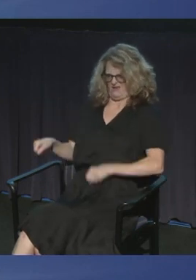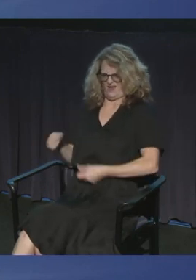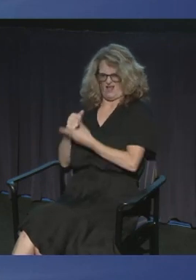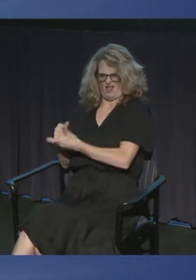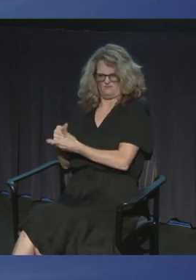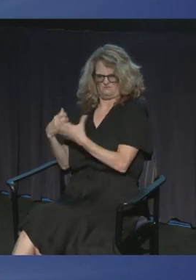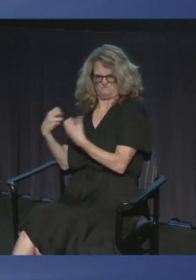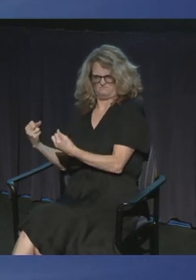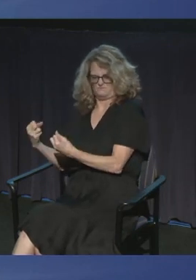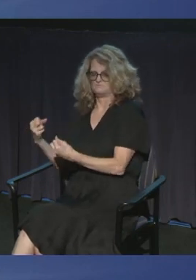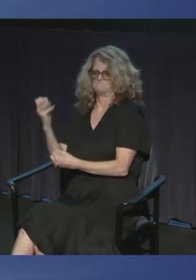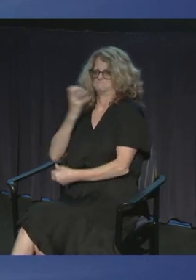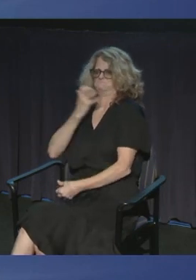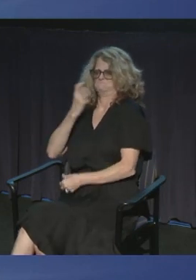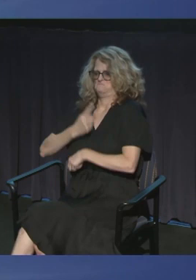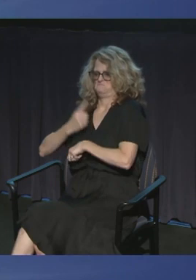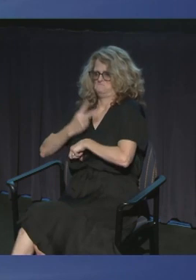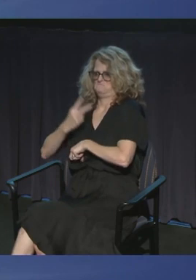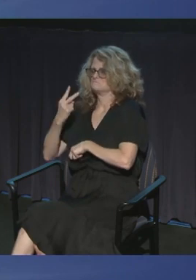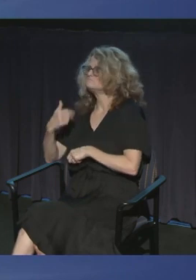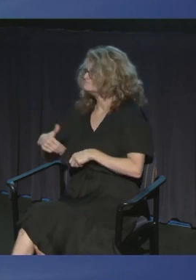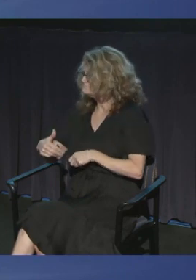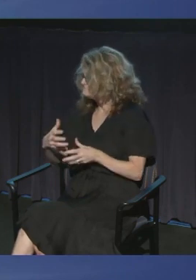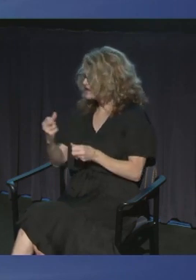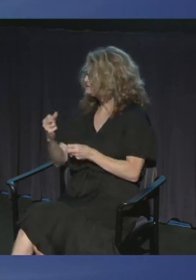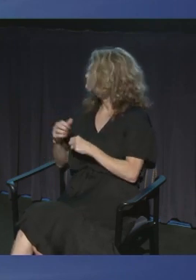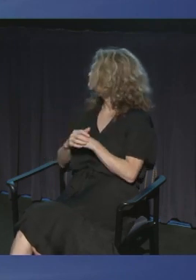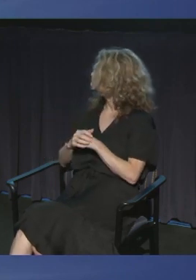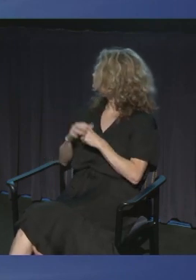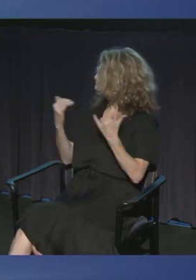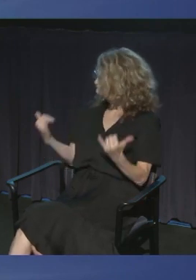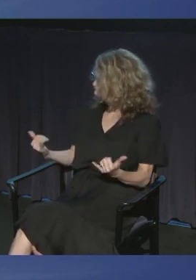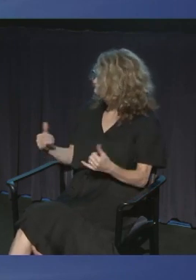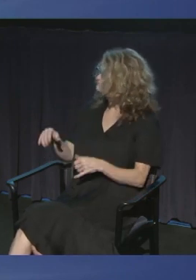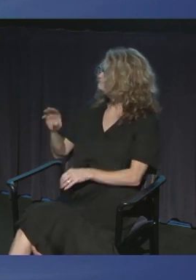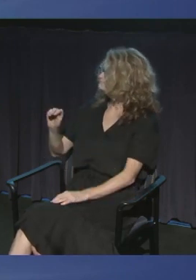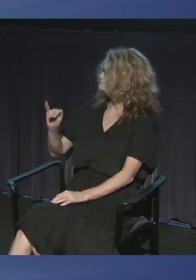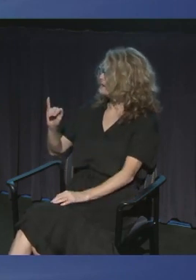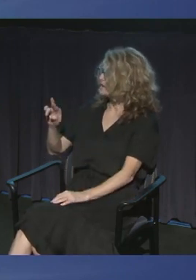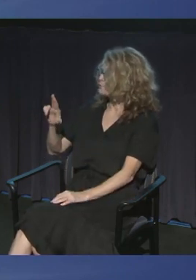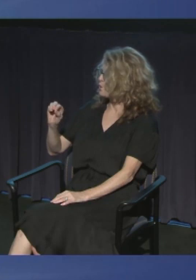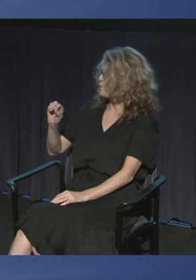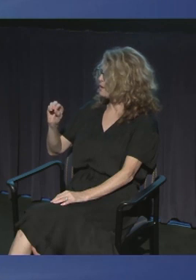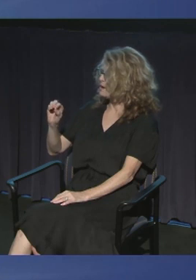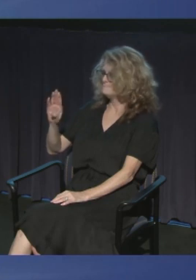AND HAL-- AND THE LAB WANTED TO